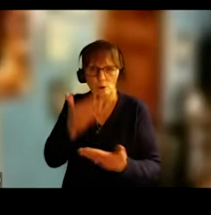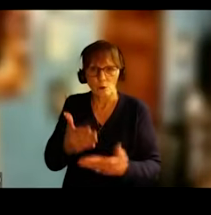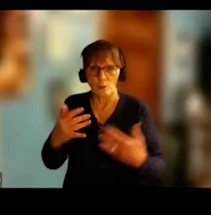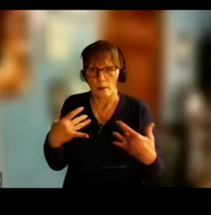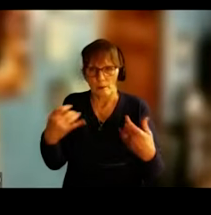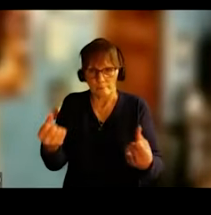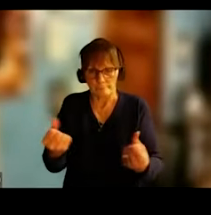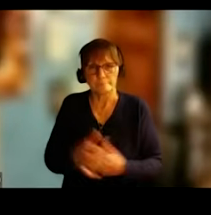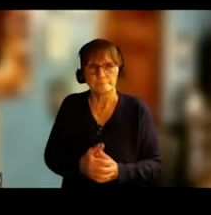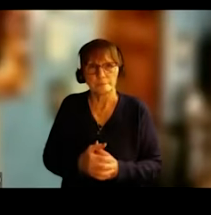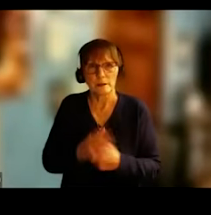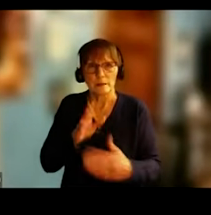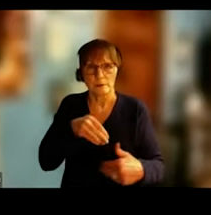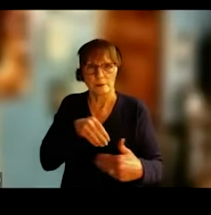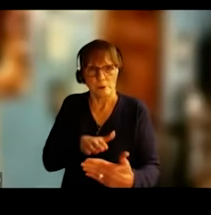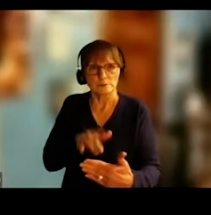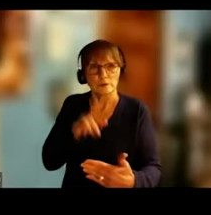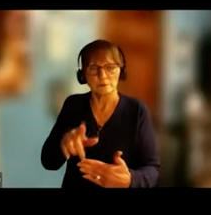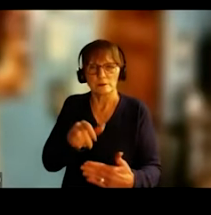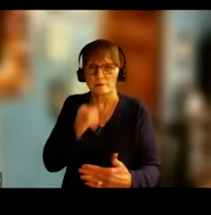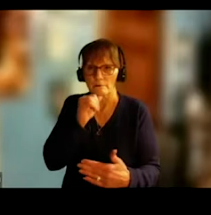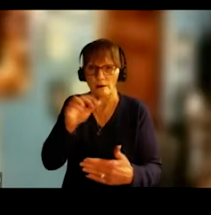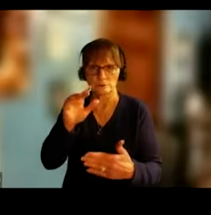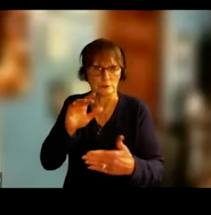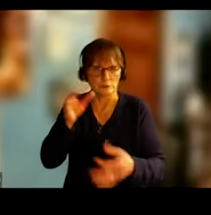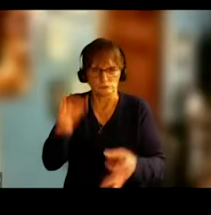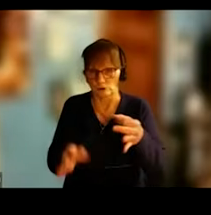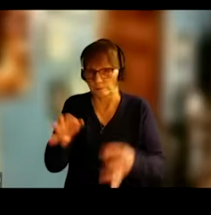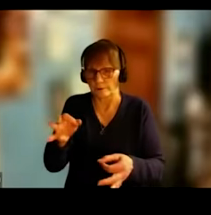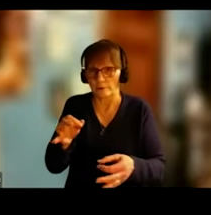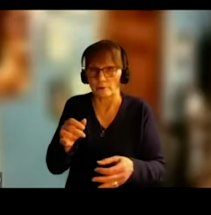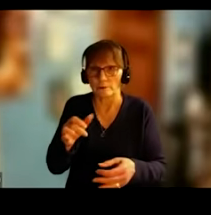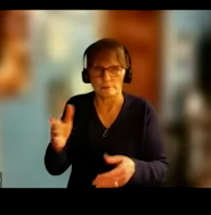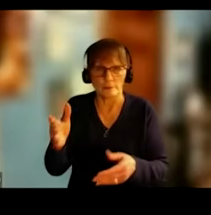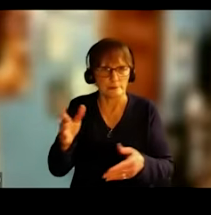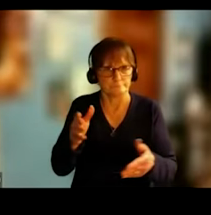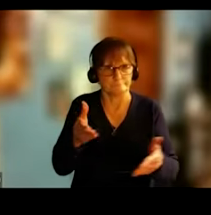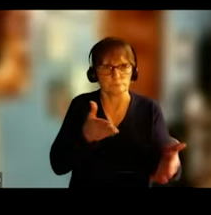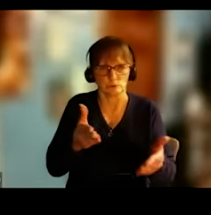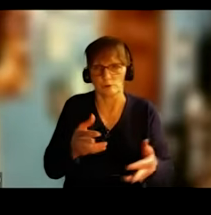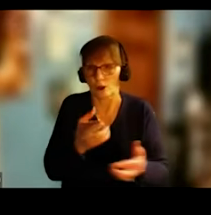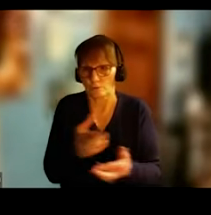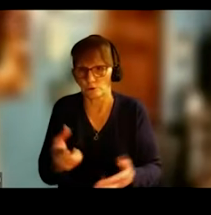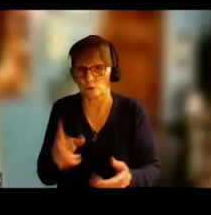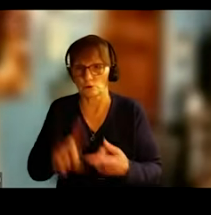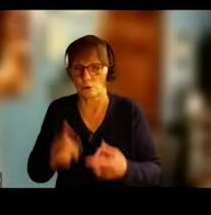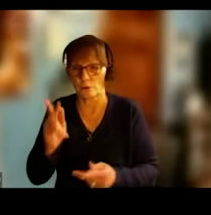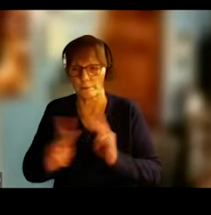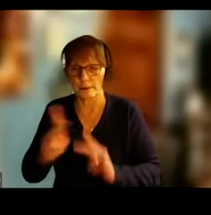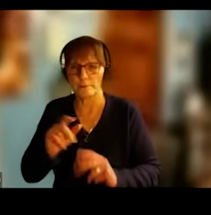Harm reduction approaches call for the nonjudgmental, non-coercive provision of services and resources to people who use substances